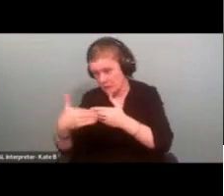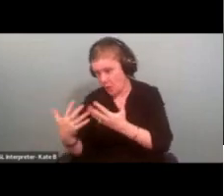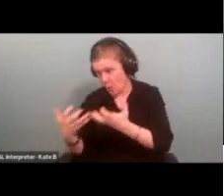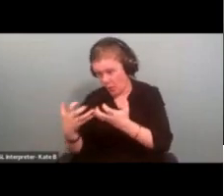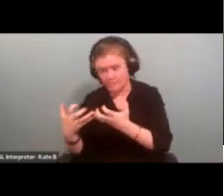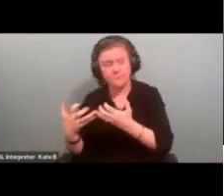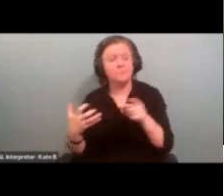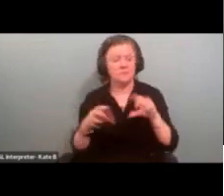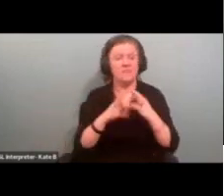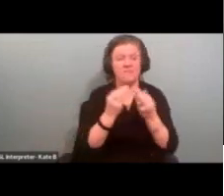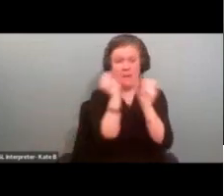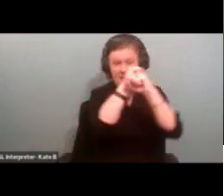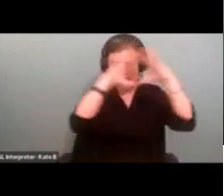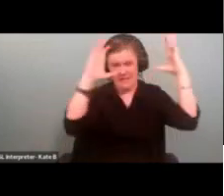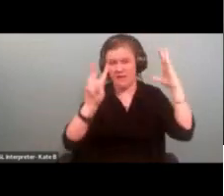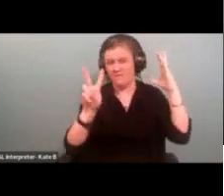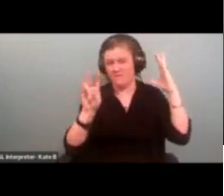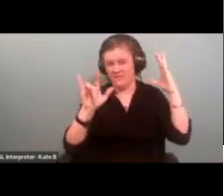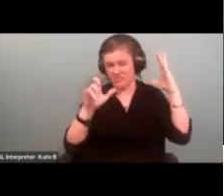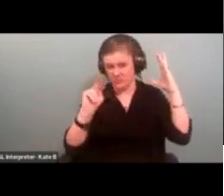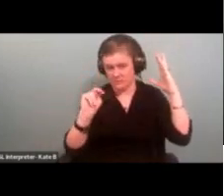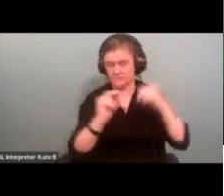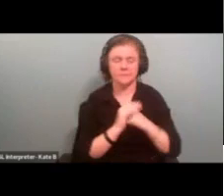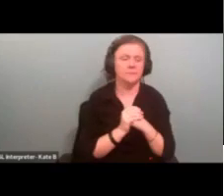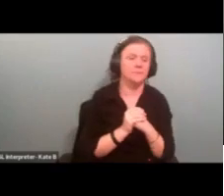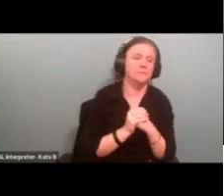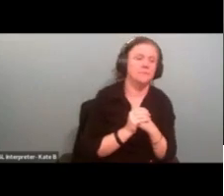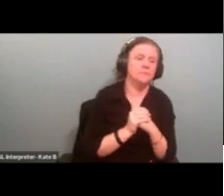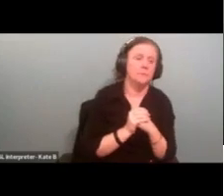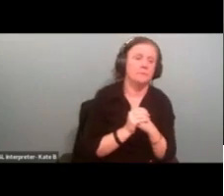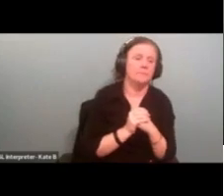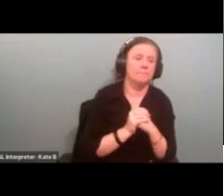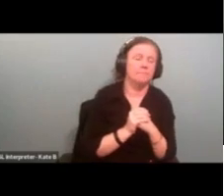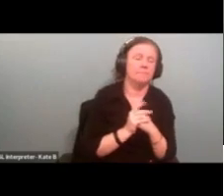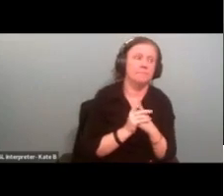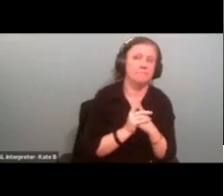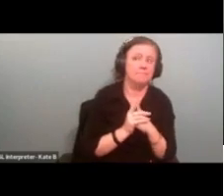family vision. We're also starting to identify any needs